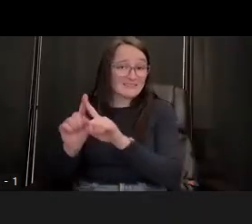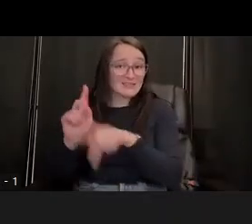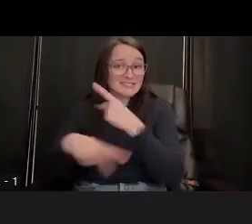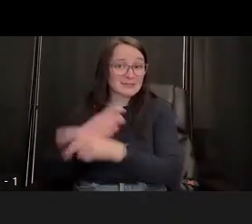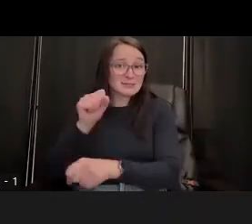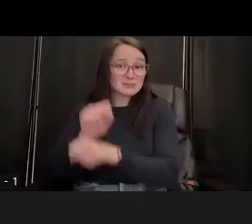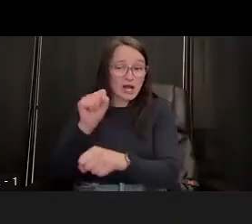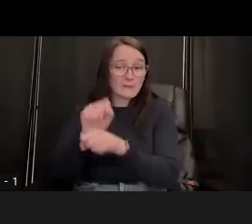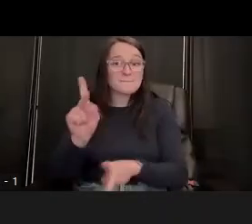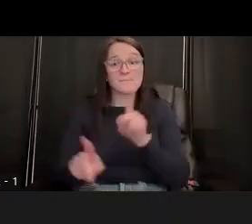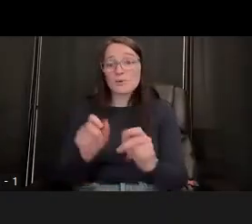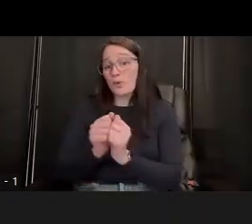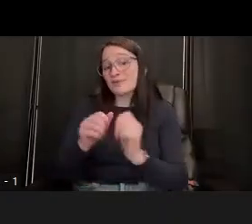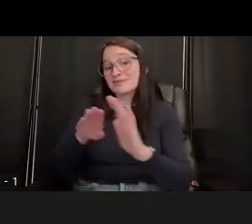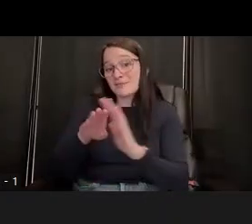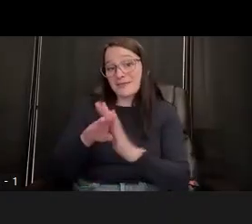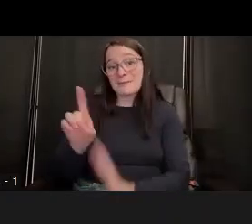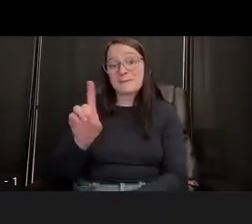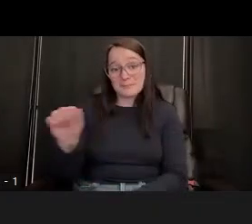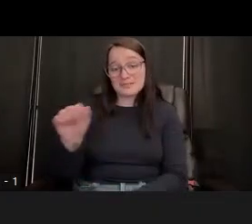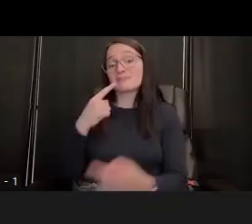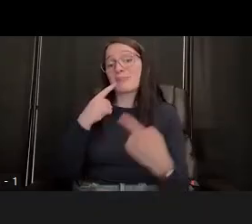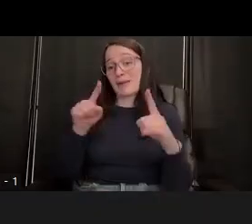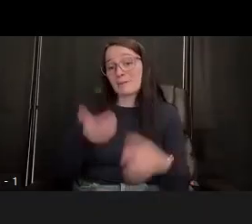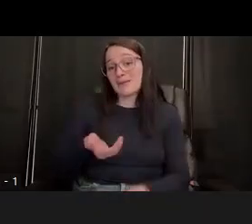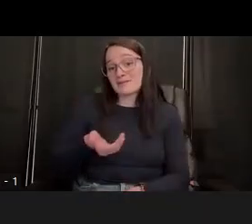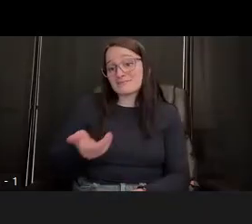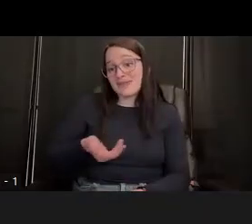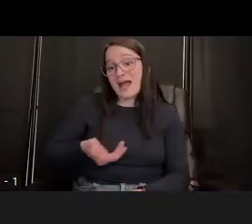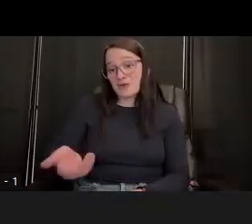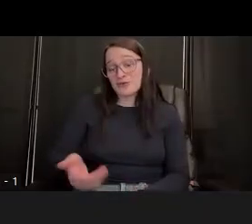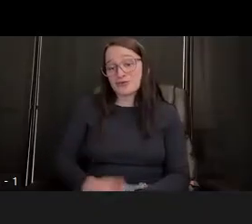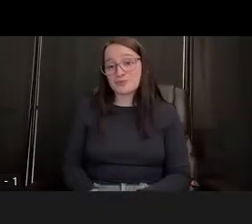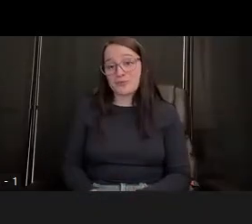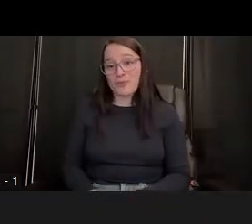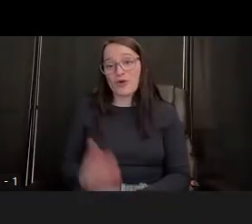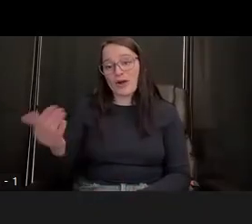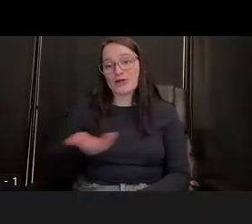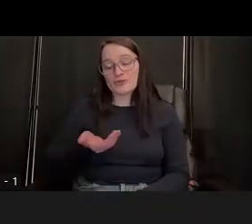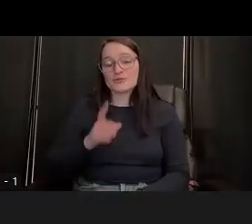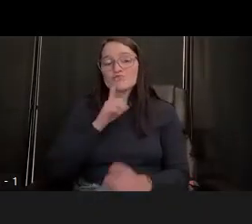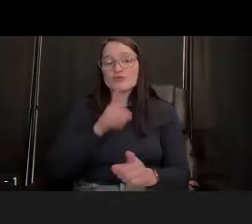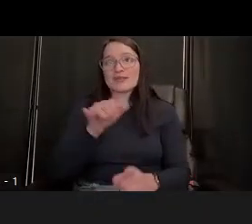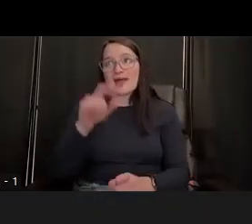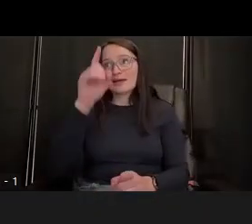been hired to do. Um which really uh really sparks the imagination when it comes to okay we've done